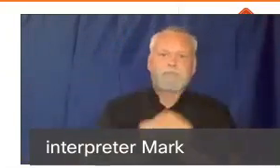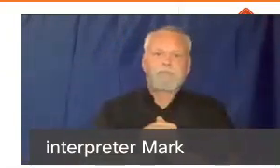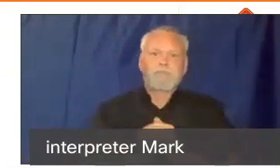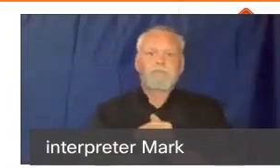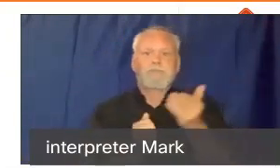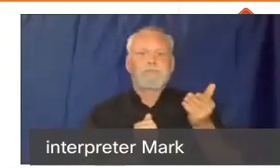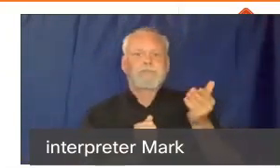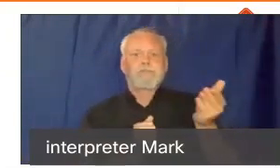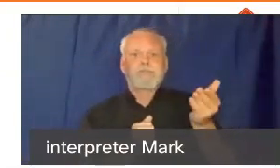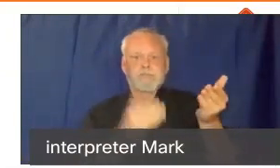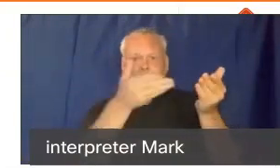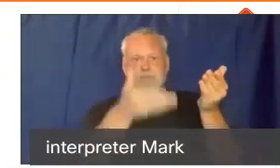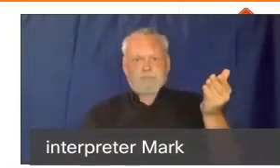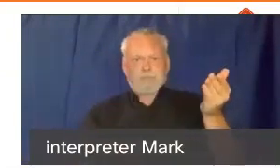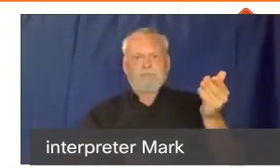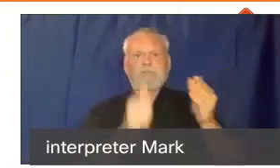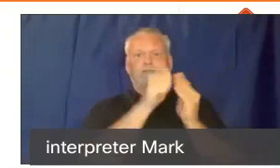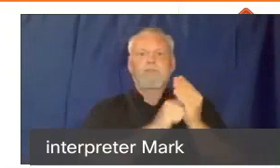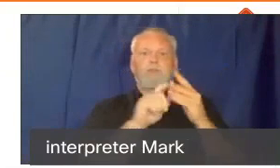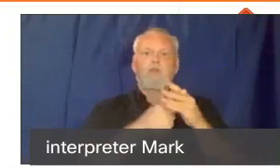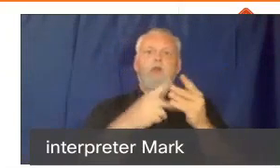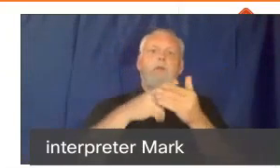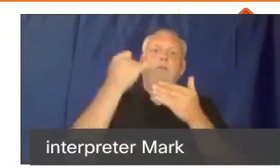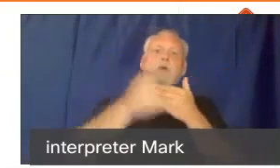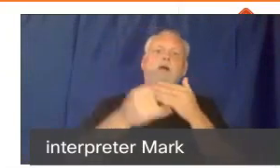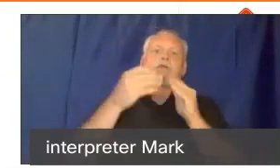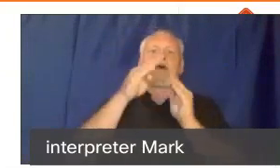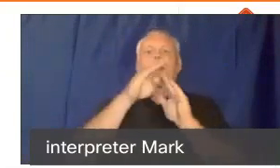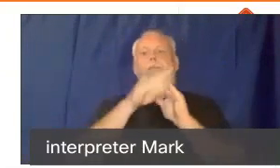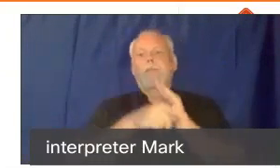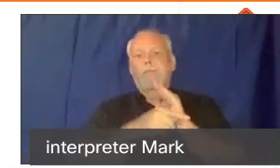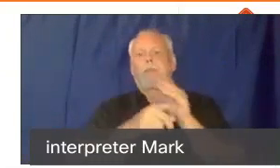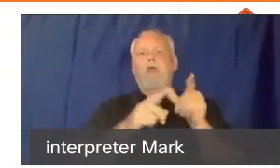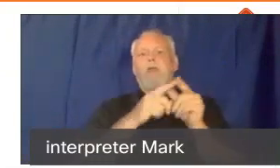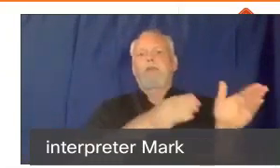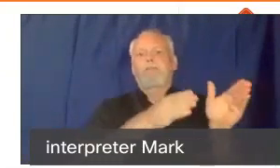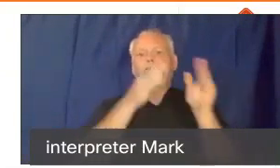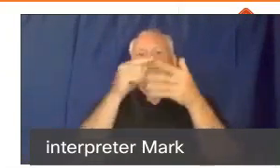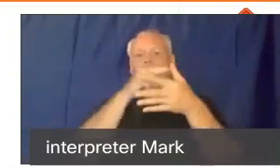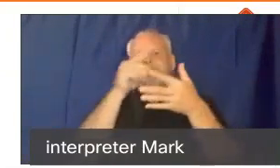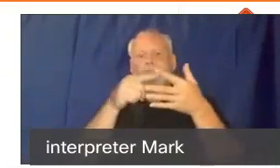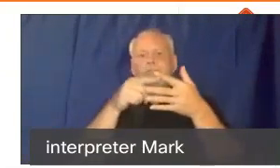Agenda who's starting with the project background and then we're moving into the project overview.